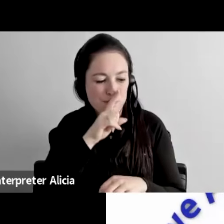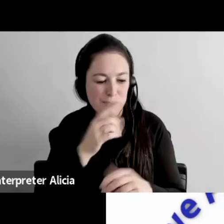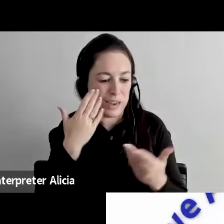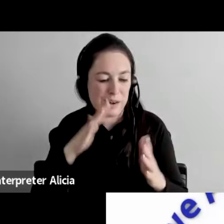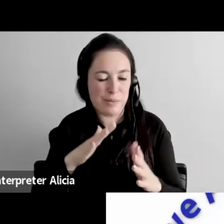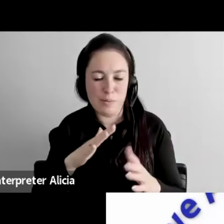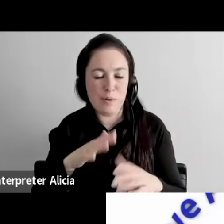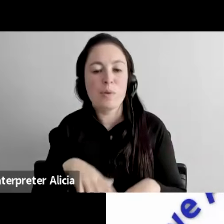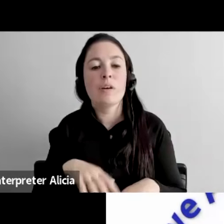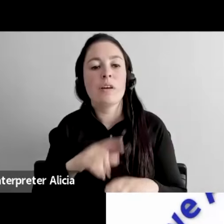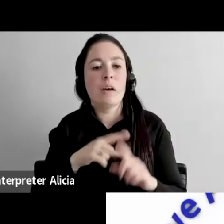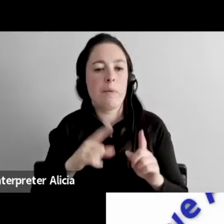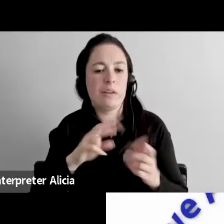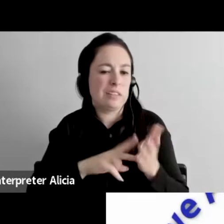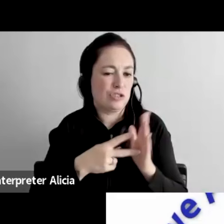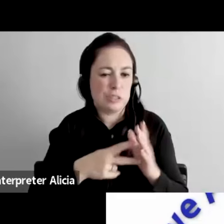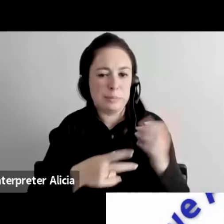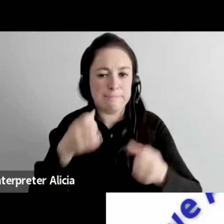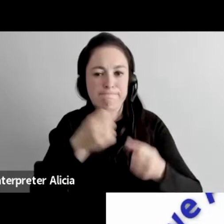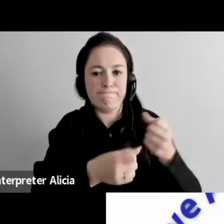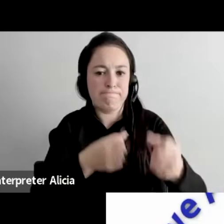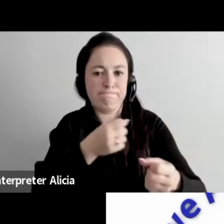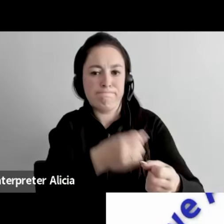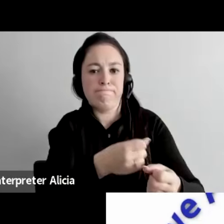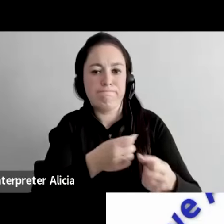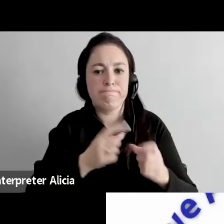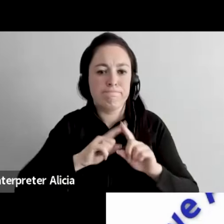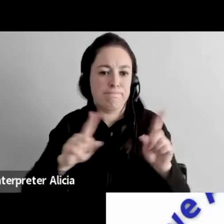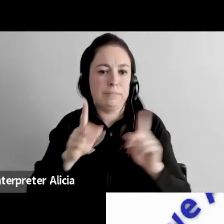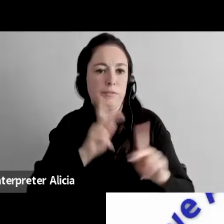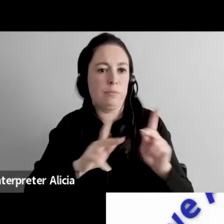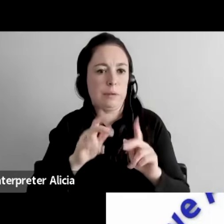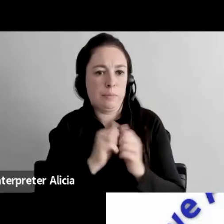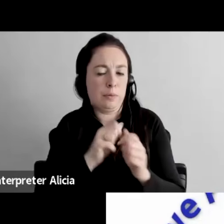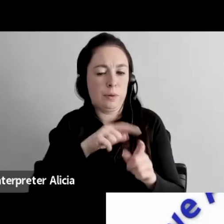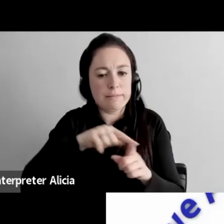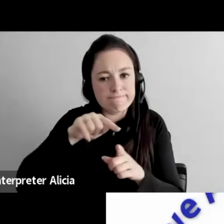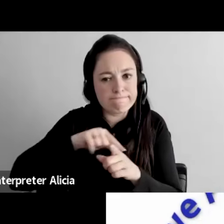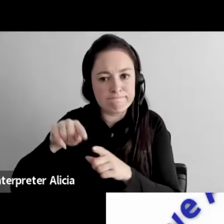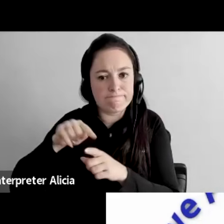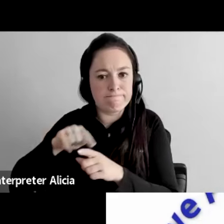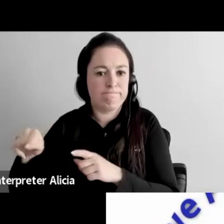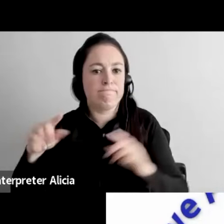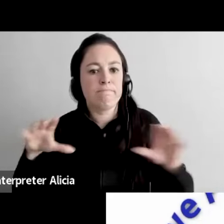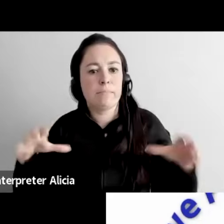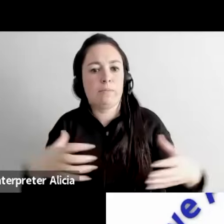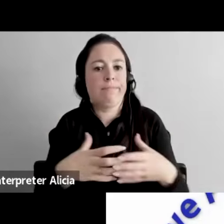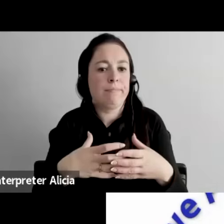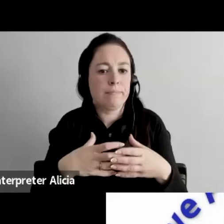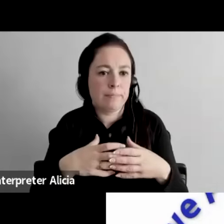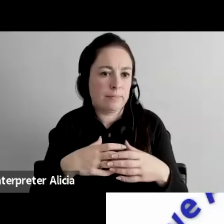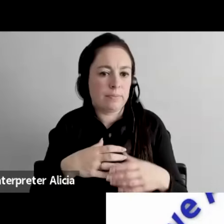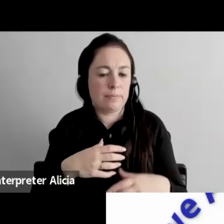head but basically we're all coming together from different disciplines to support everyone.